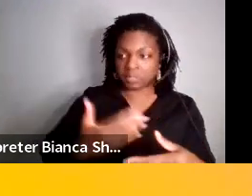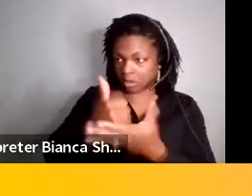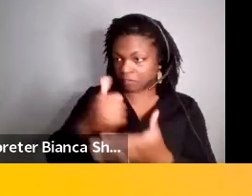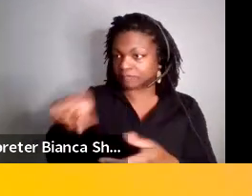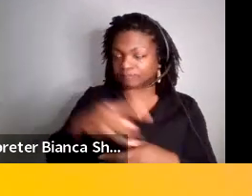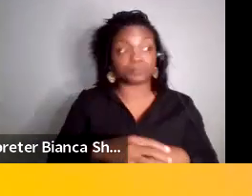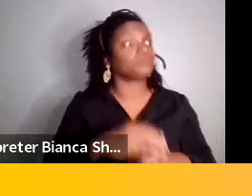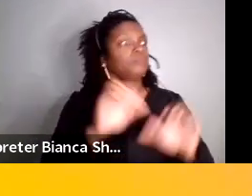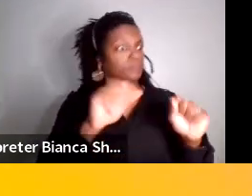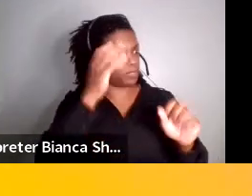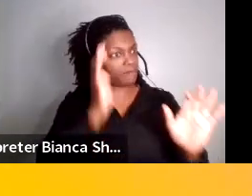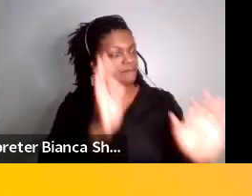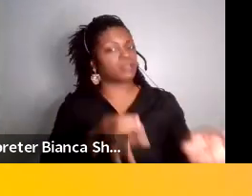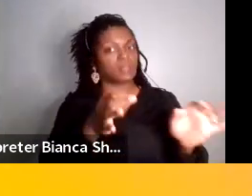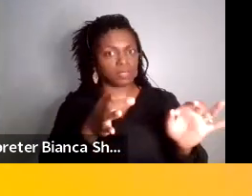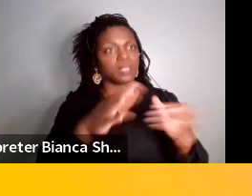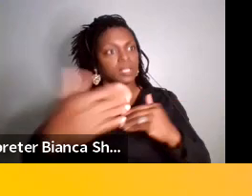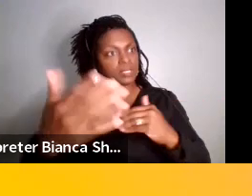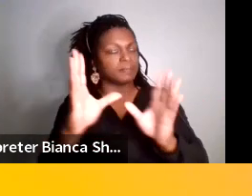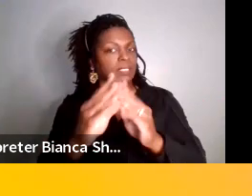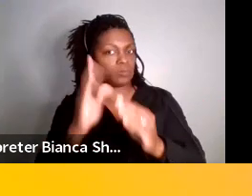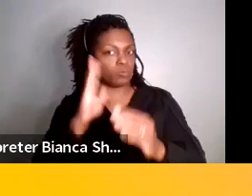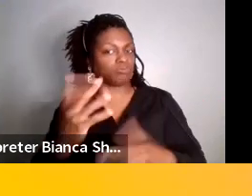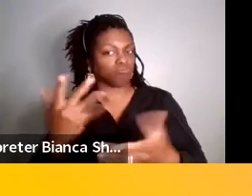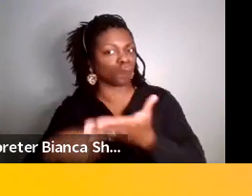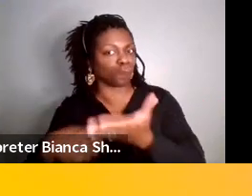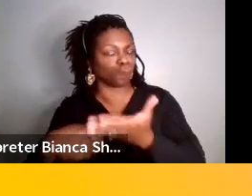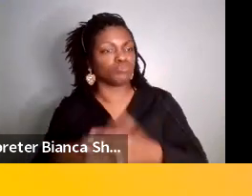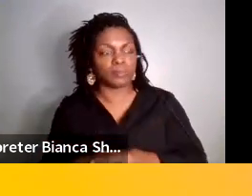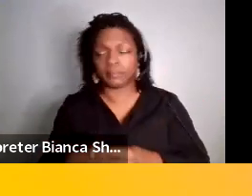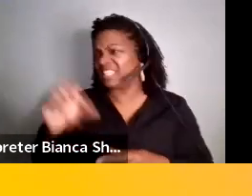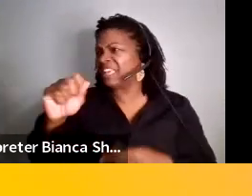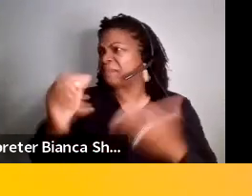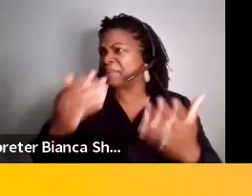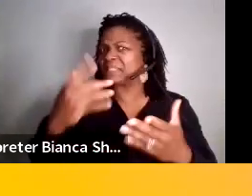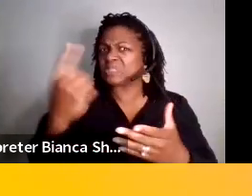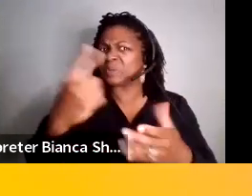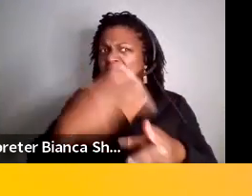We can definitely up at the at the next meeting for sure, and I think it may be it may have been mentioned at that.